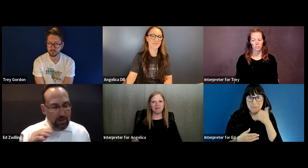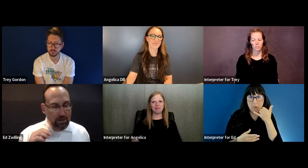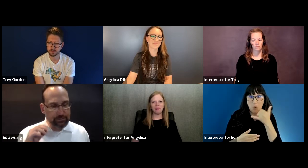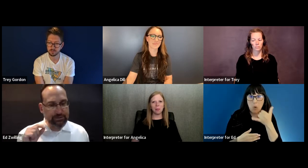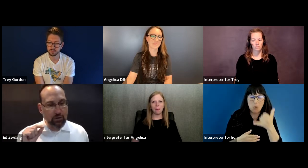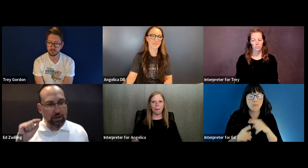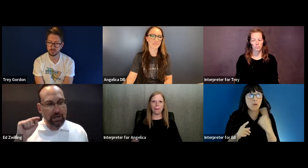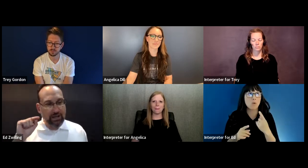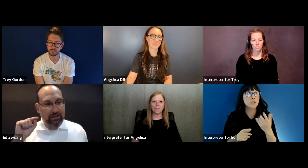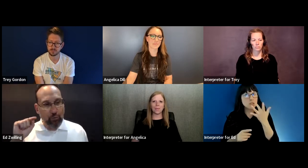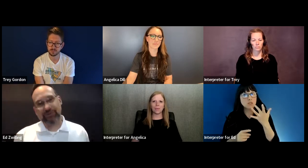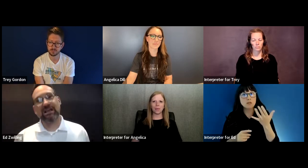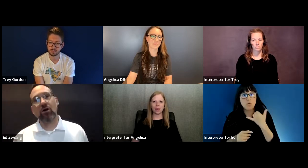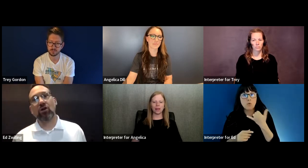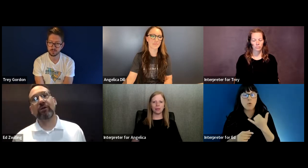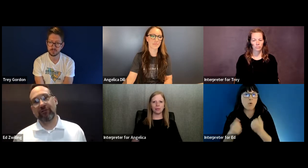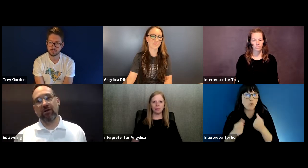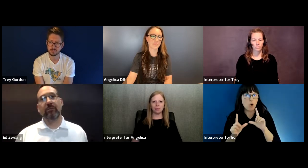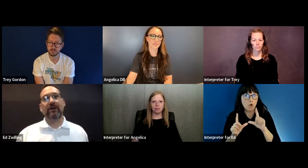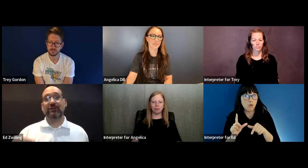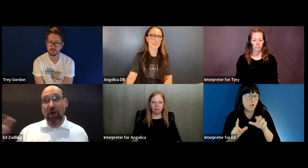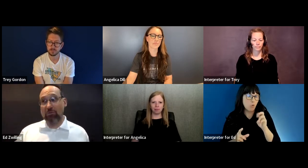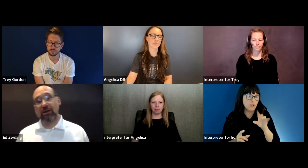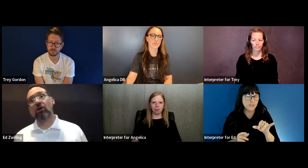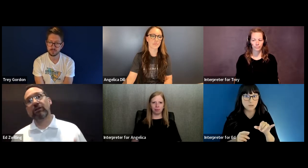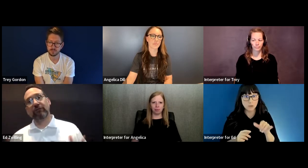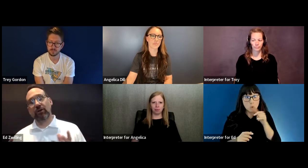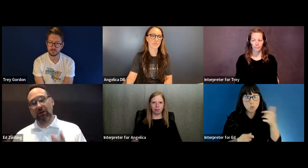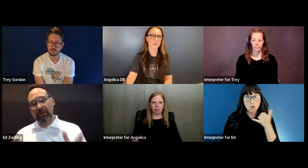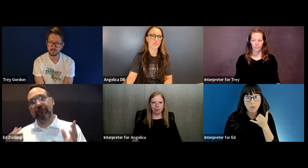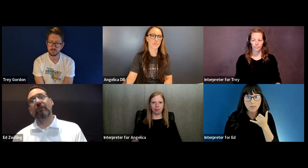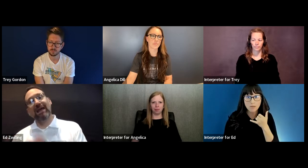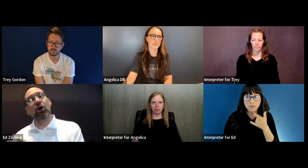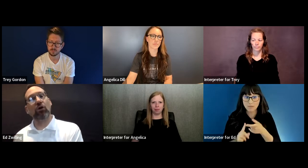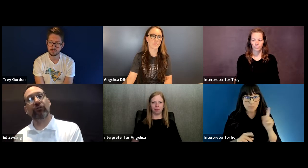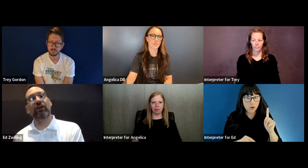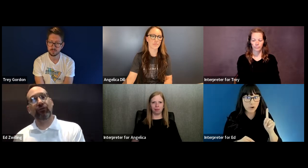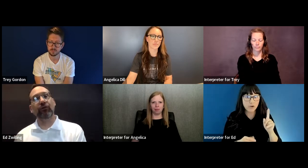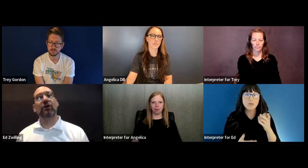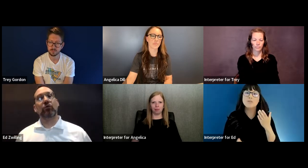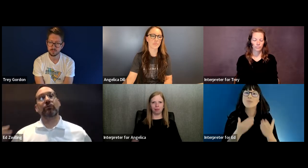um so where's that call coming from it's probably calling from coming from a call center where